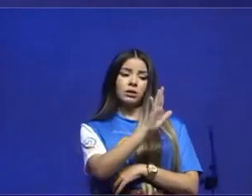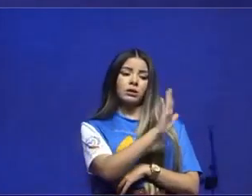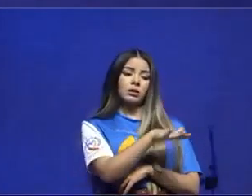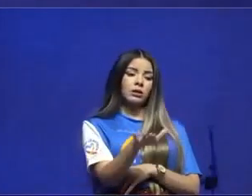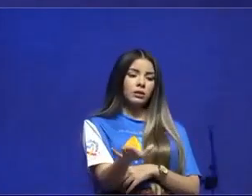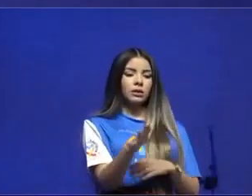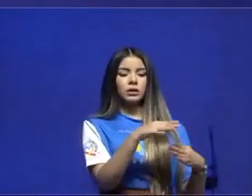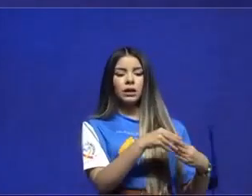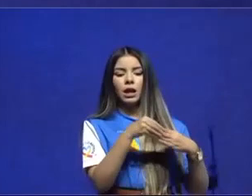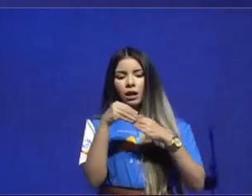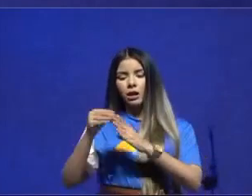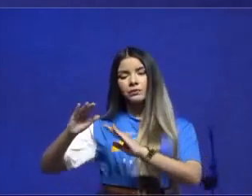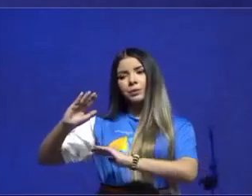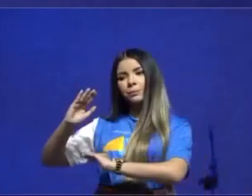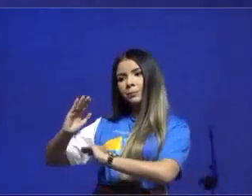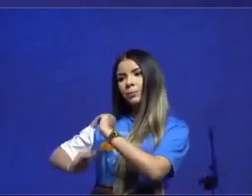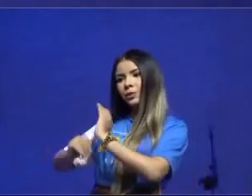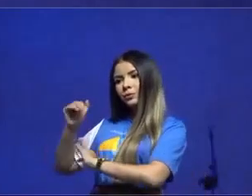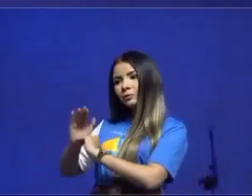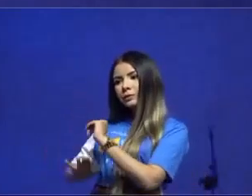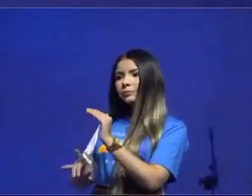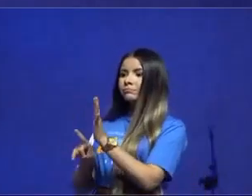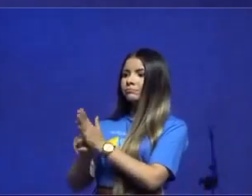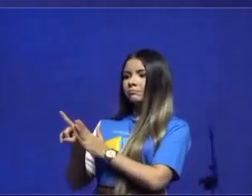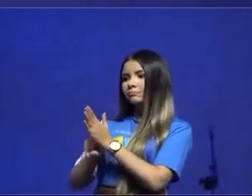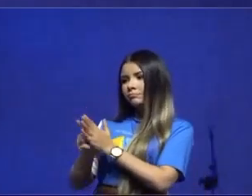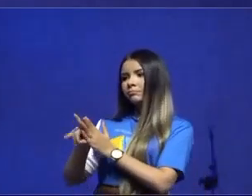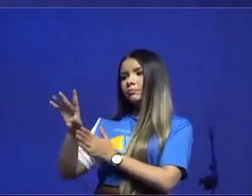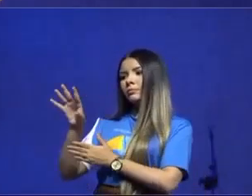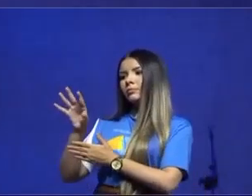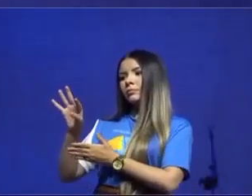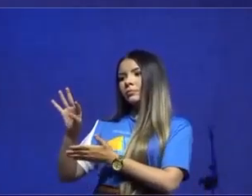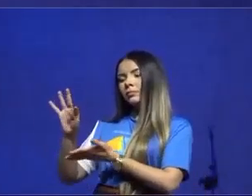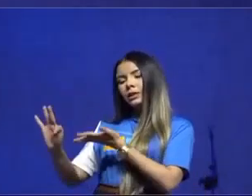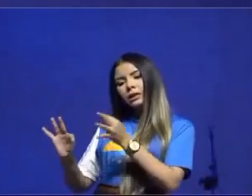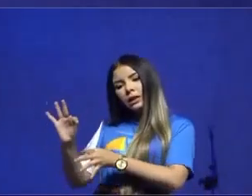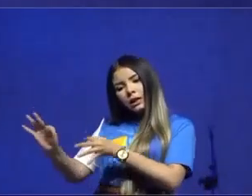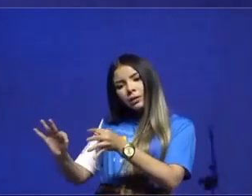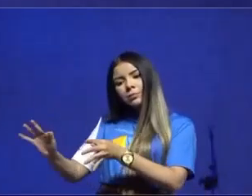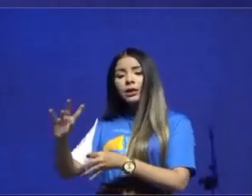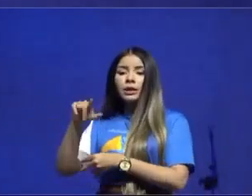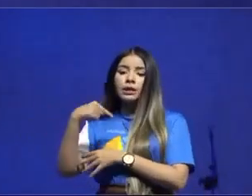to take the child for therapeutic intervention and then we start to see an evolution in